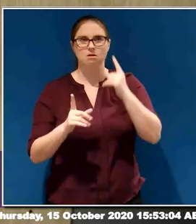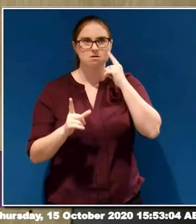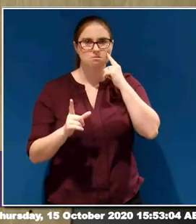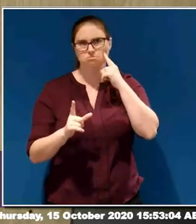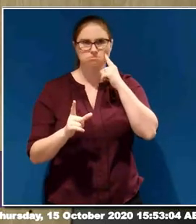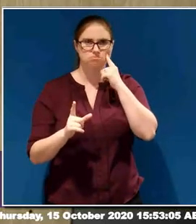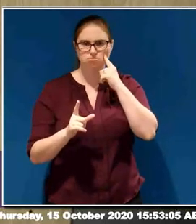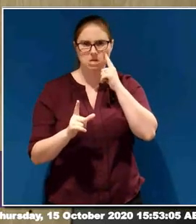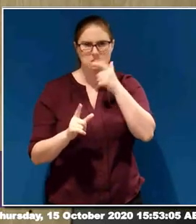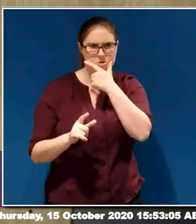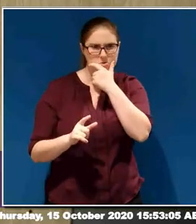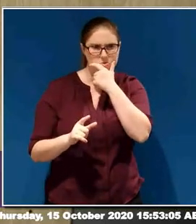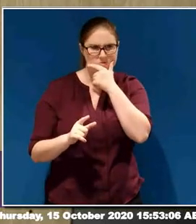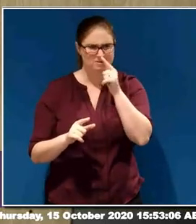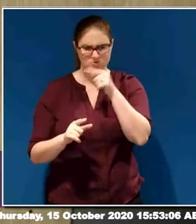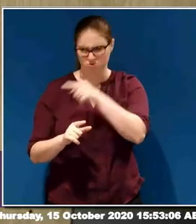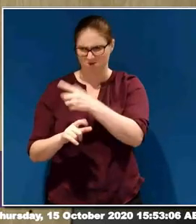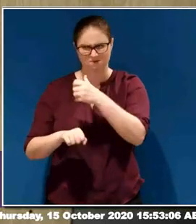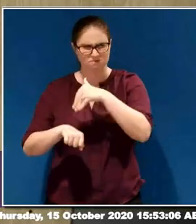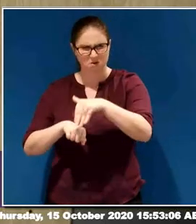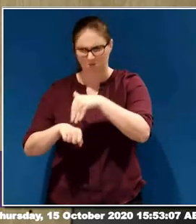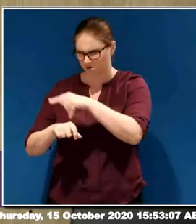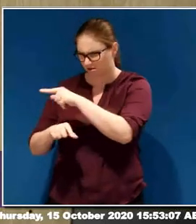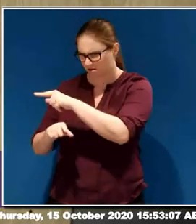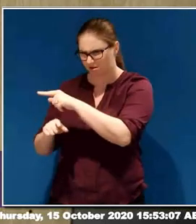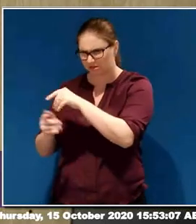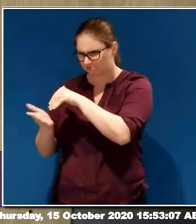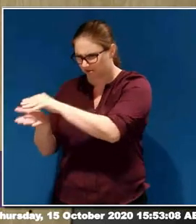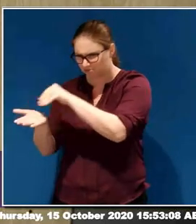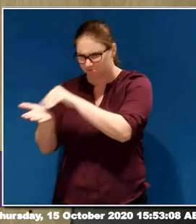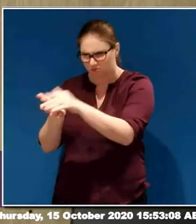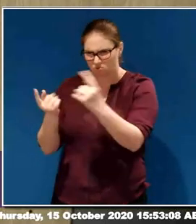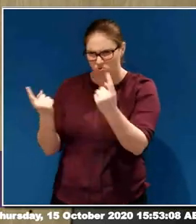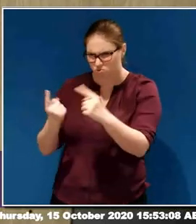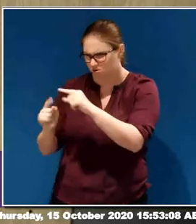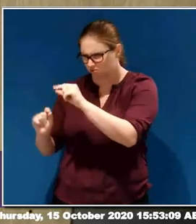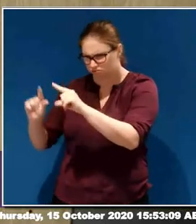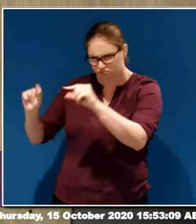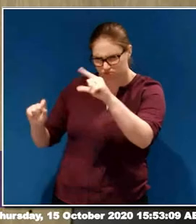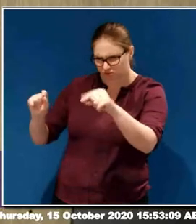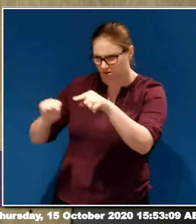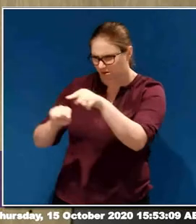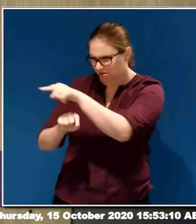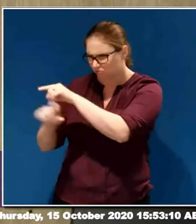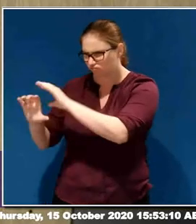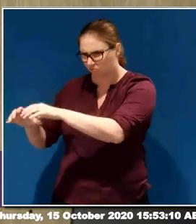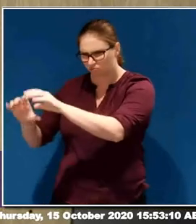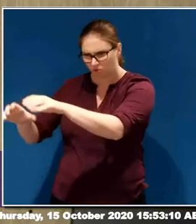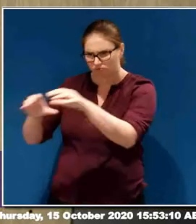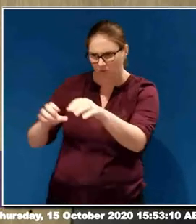And I think I'm one of the only people who has published on the